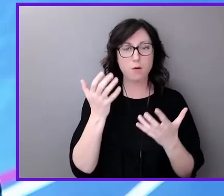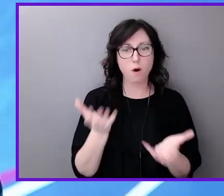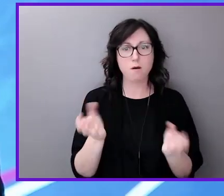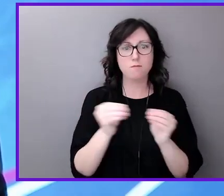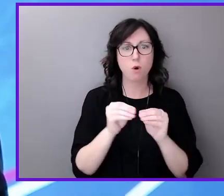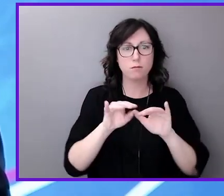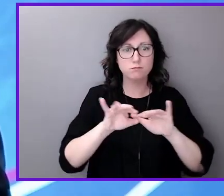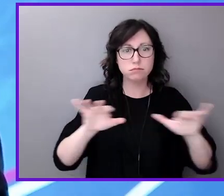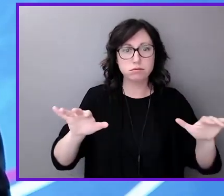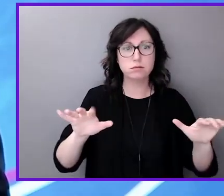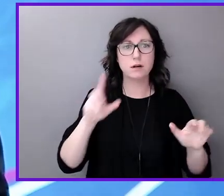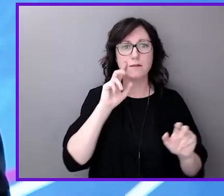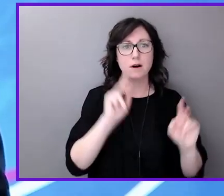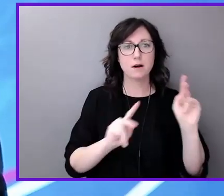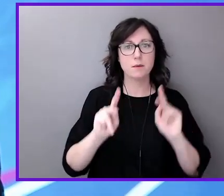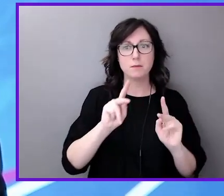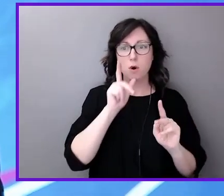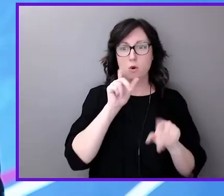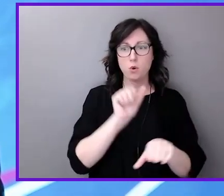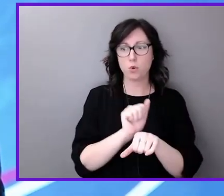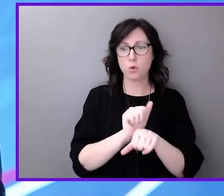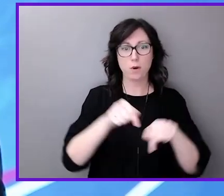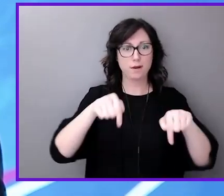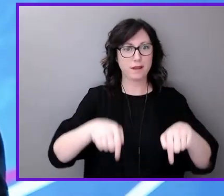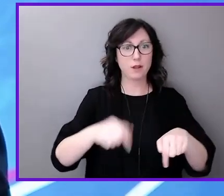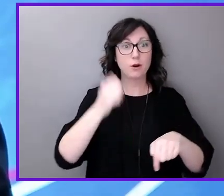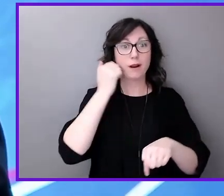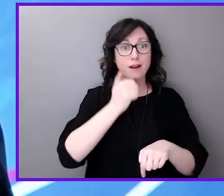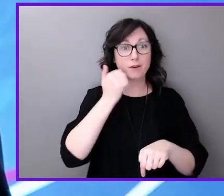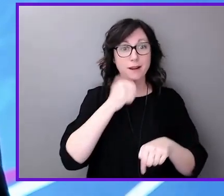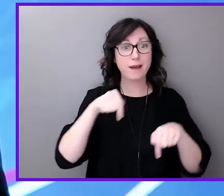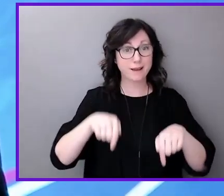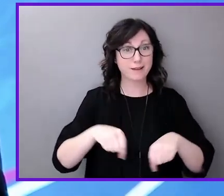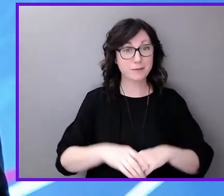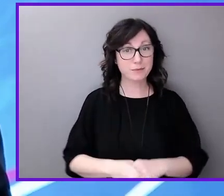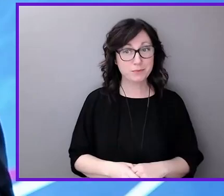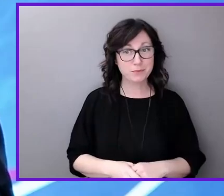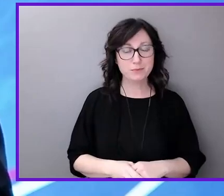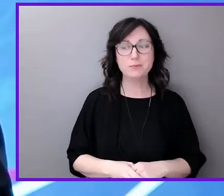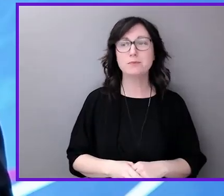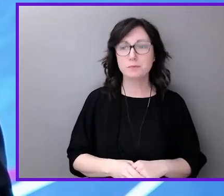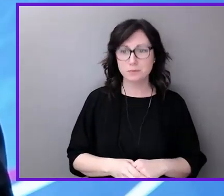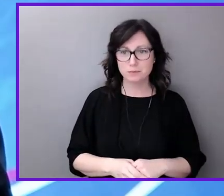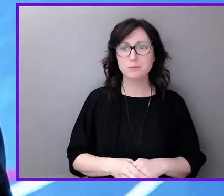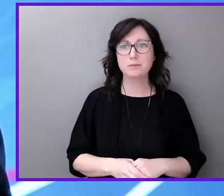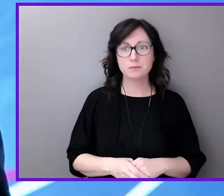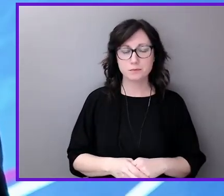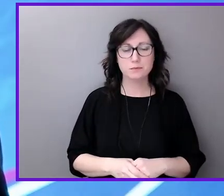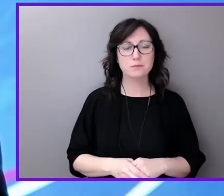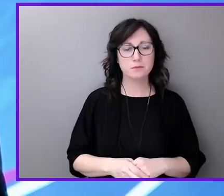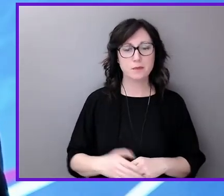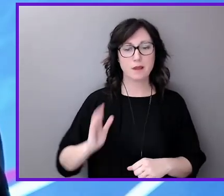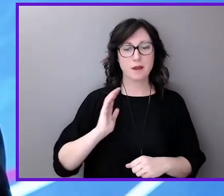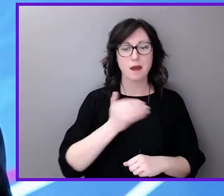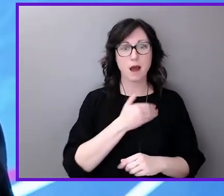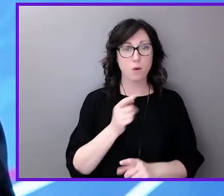of the people who work here daily at the Council. We exceeded our goals within a year,